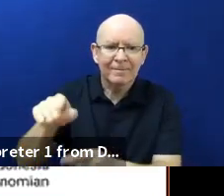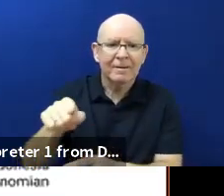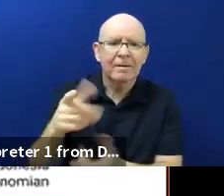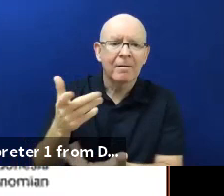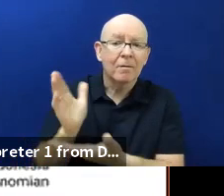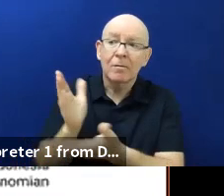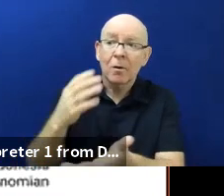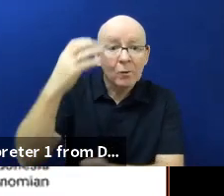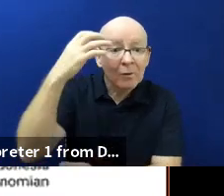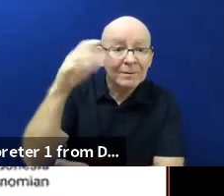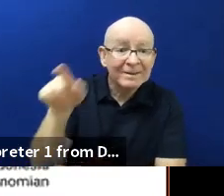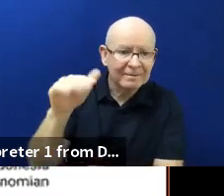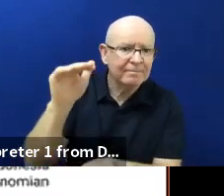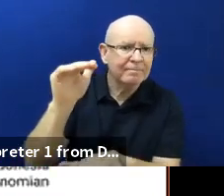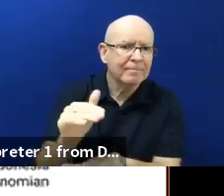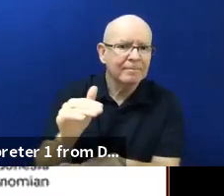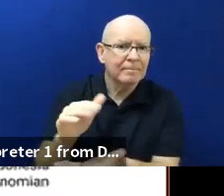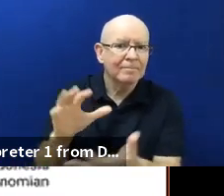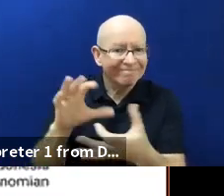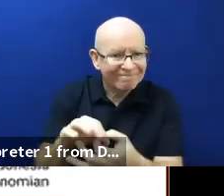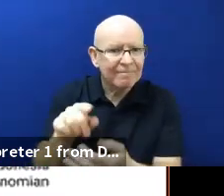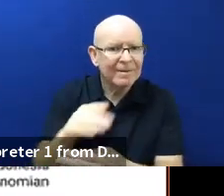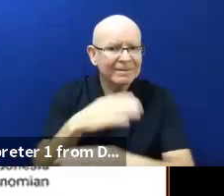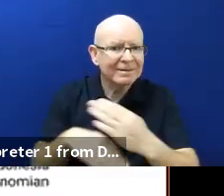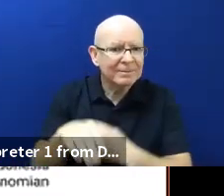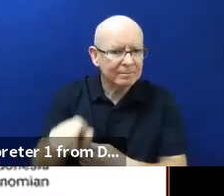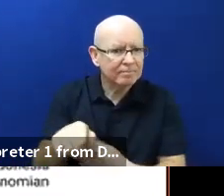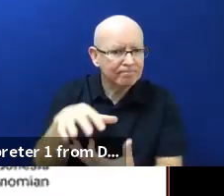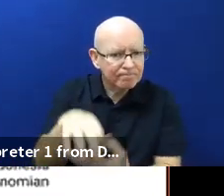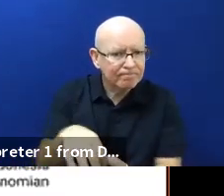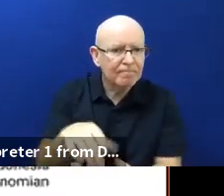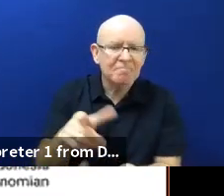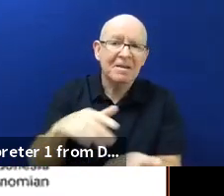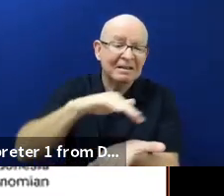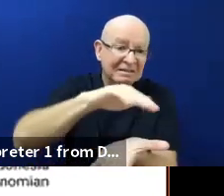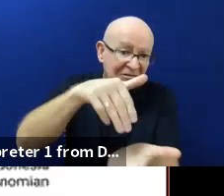and we're doing a number of things which I've outlined, including updating profile and economic